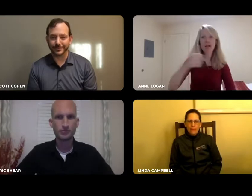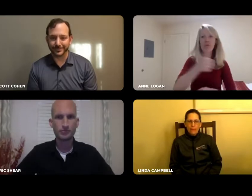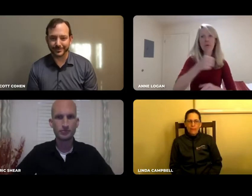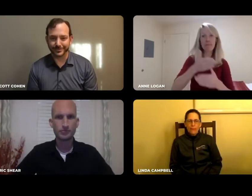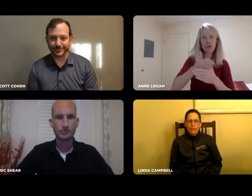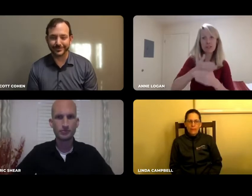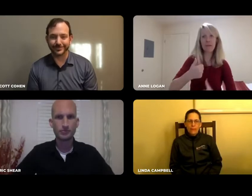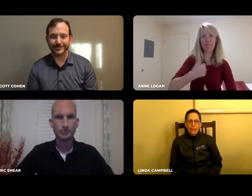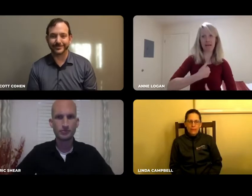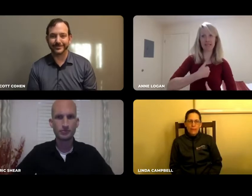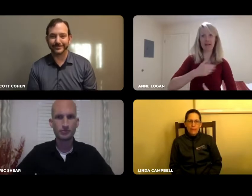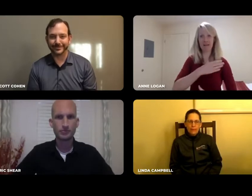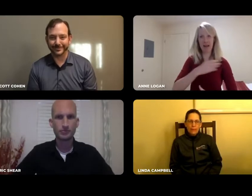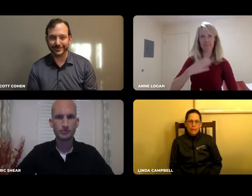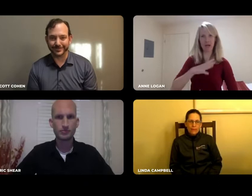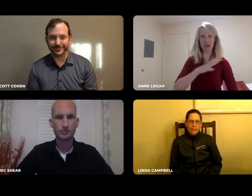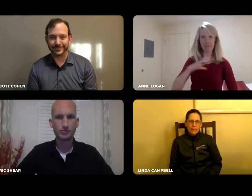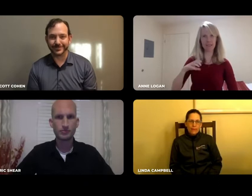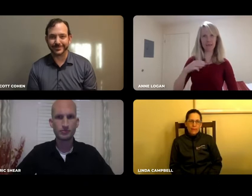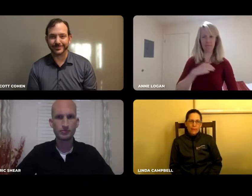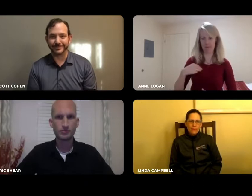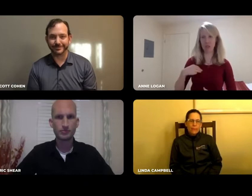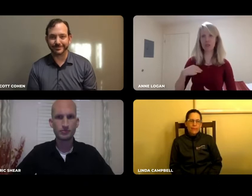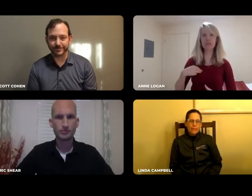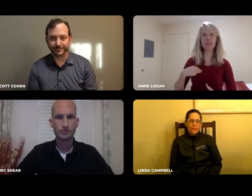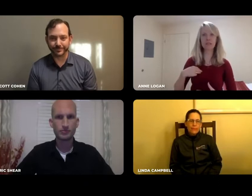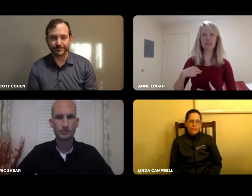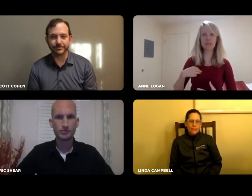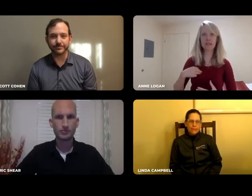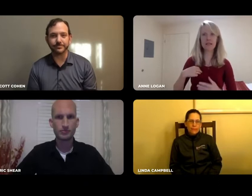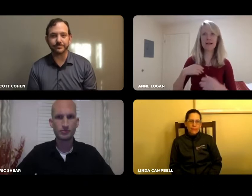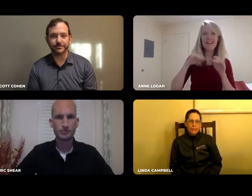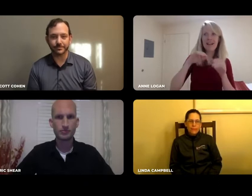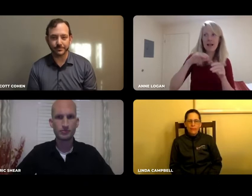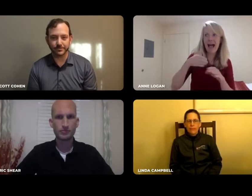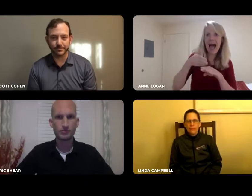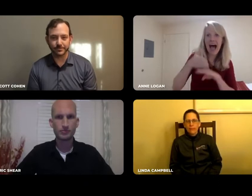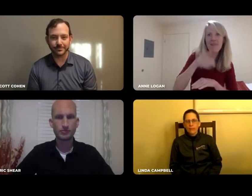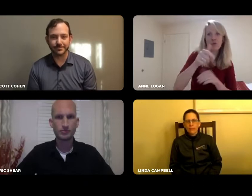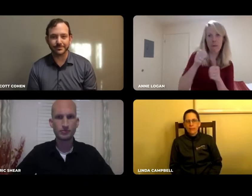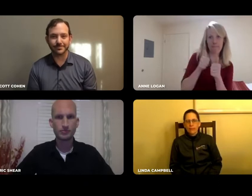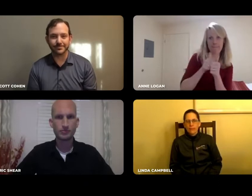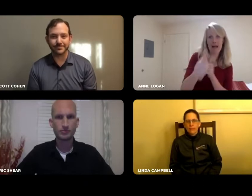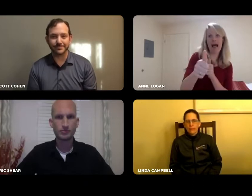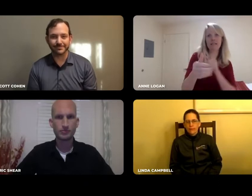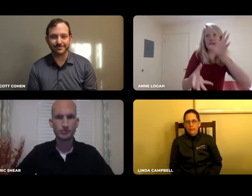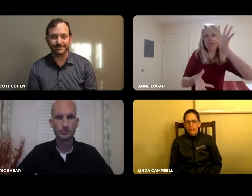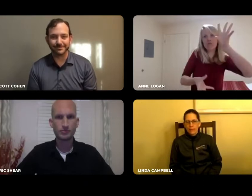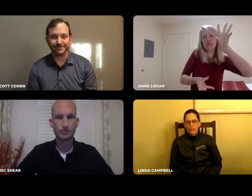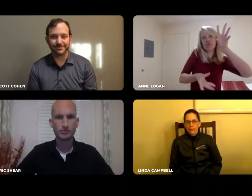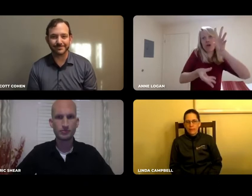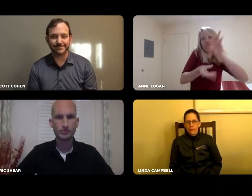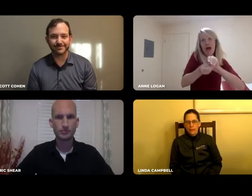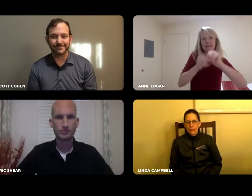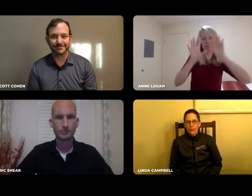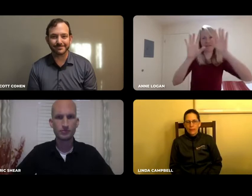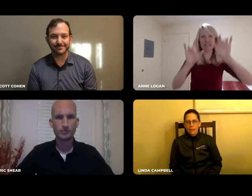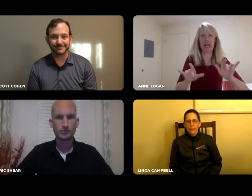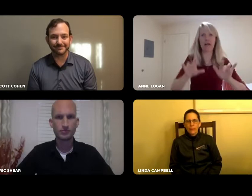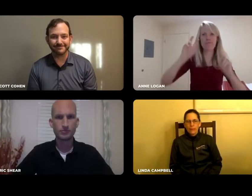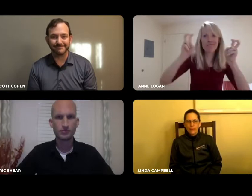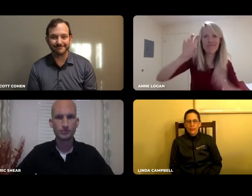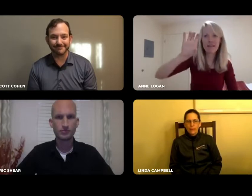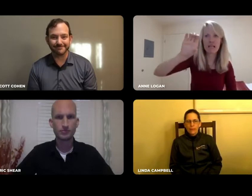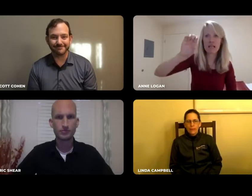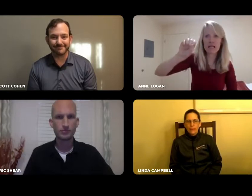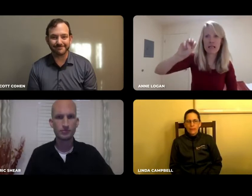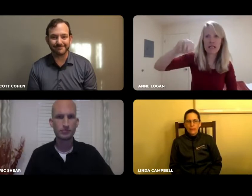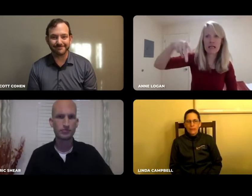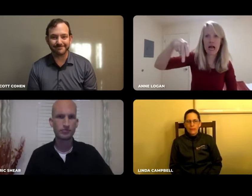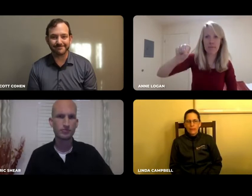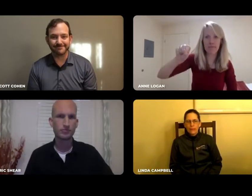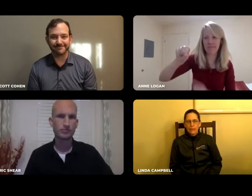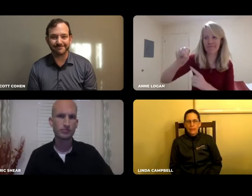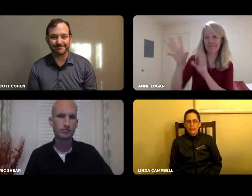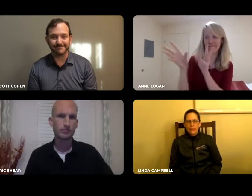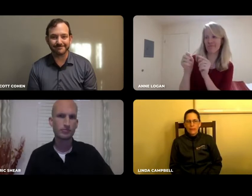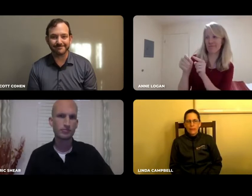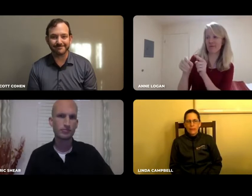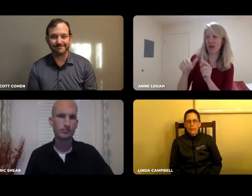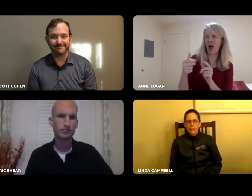Between myself and committee members Once you pass "comp"